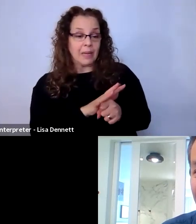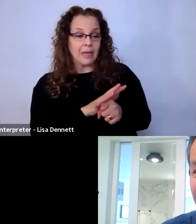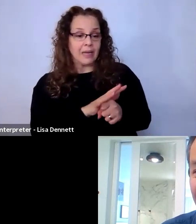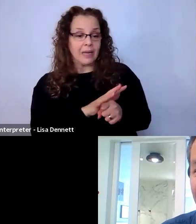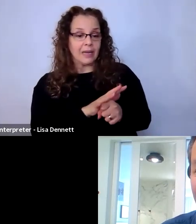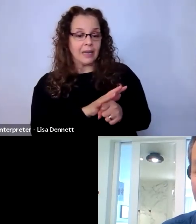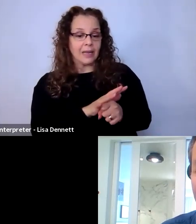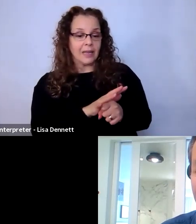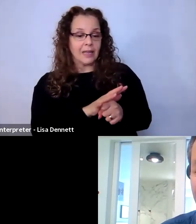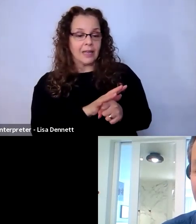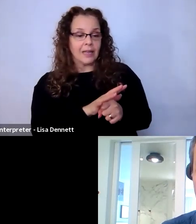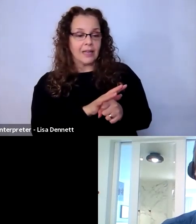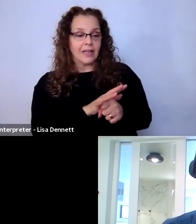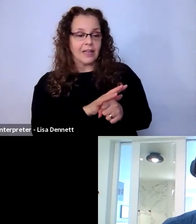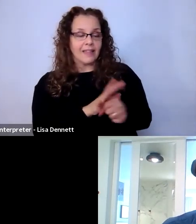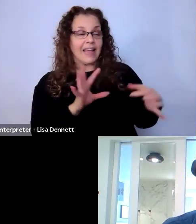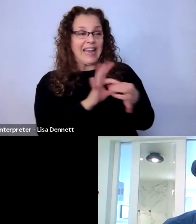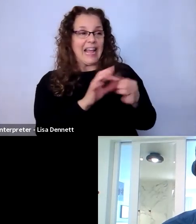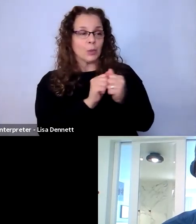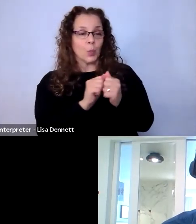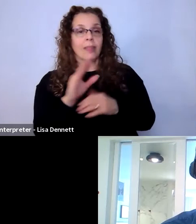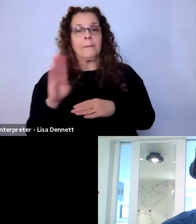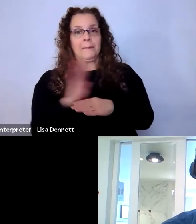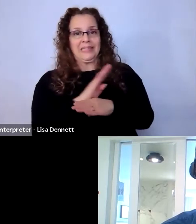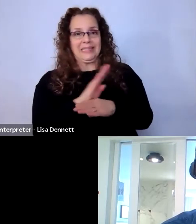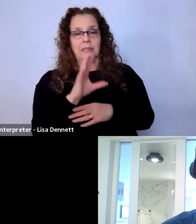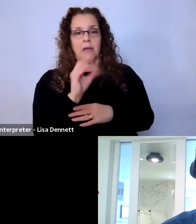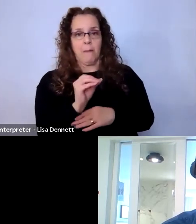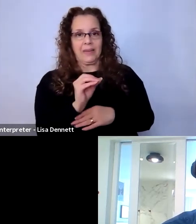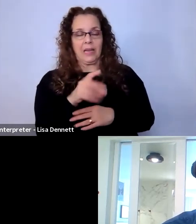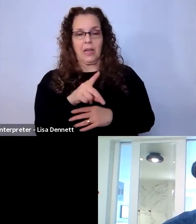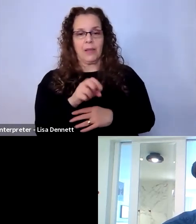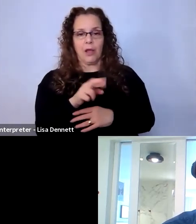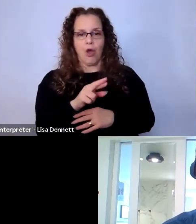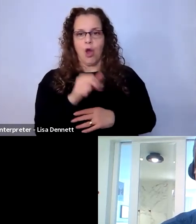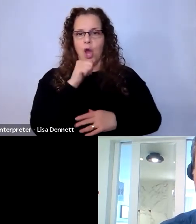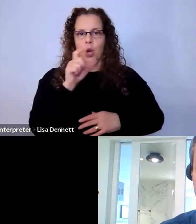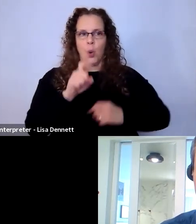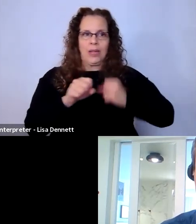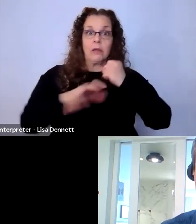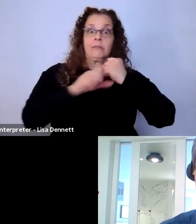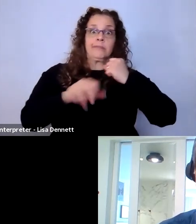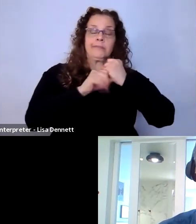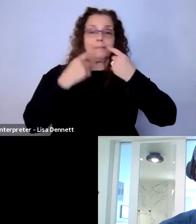core value than a PR right not that there's anything wrong with with with PR if it's real and genuine but.